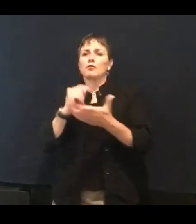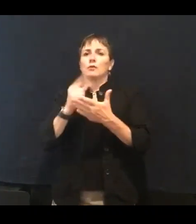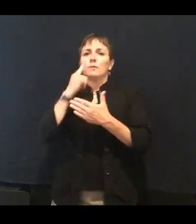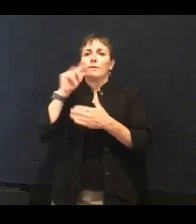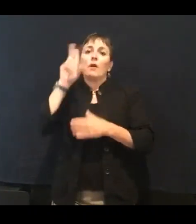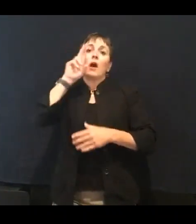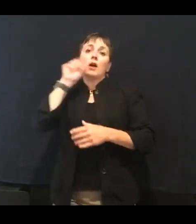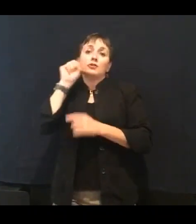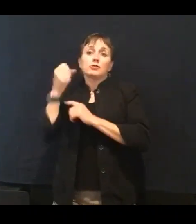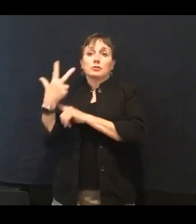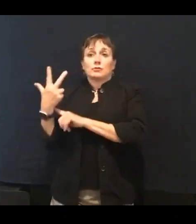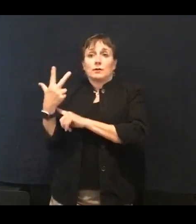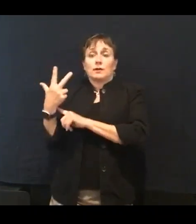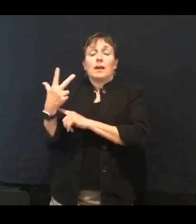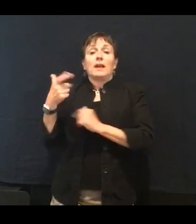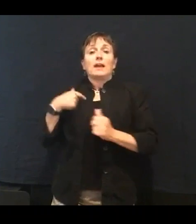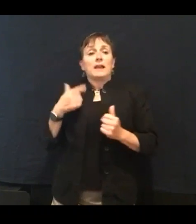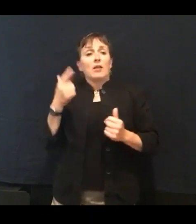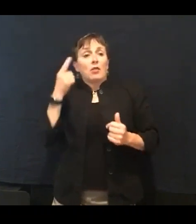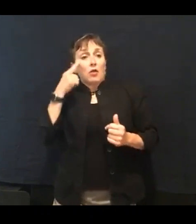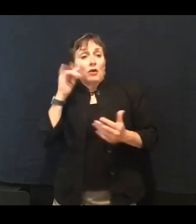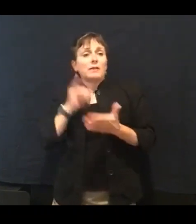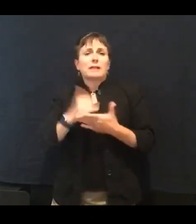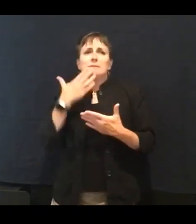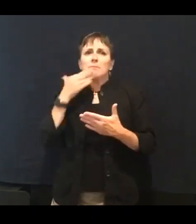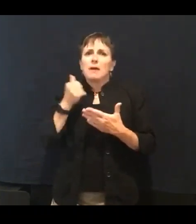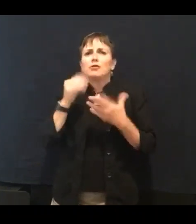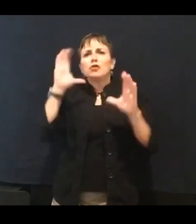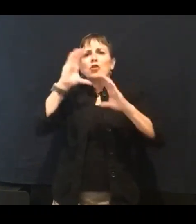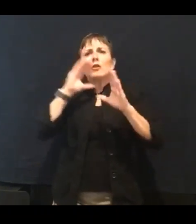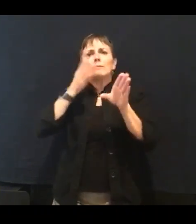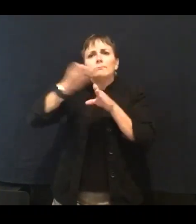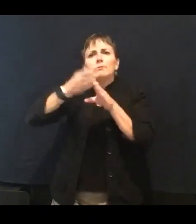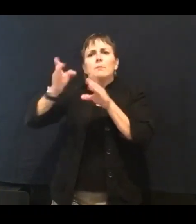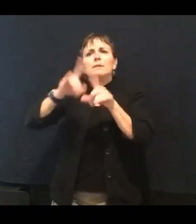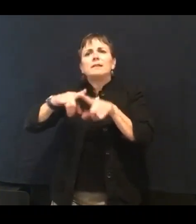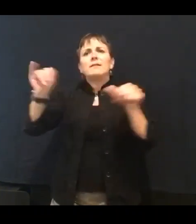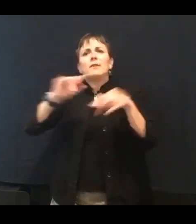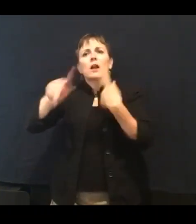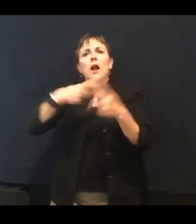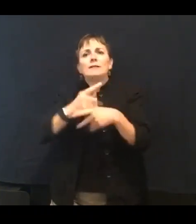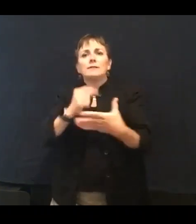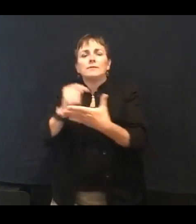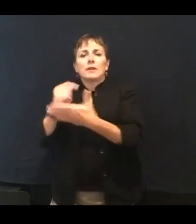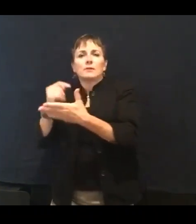multiple treatment techniques, including stem cell gene therapy and small molecule development,